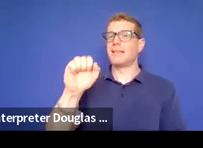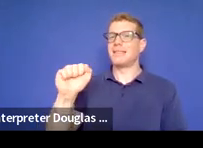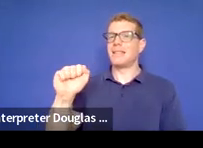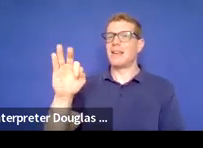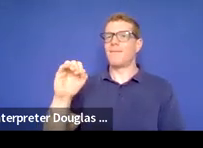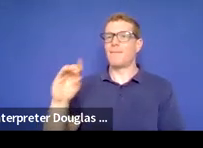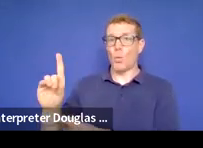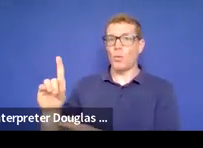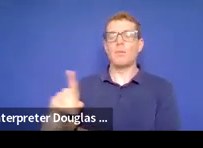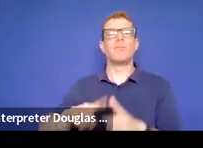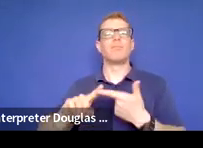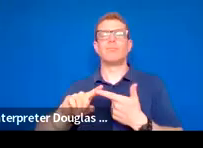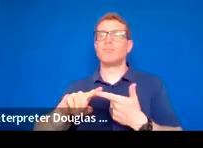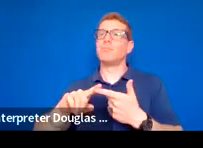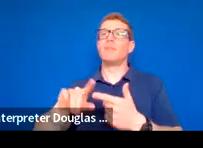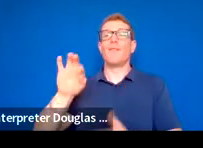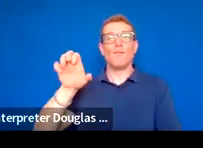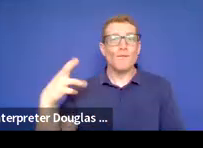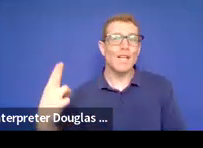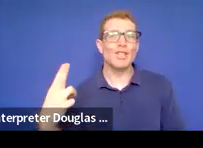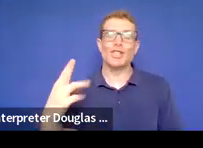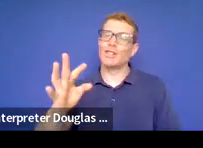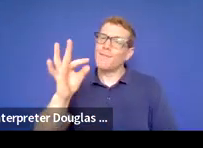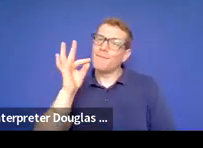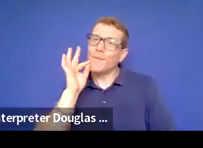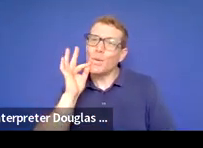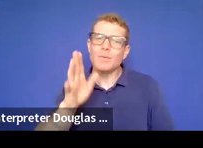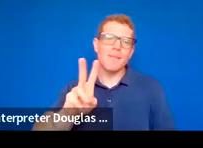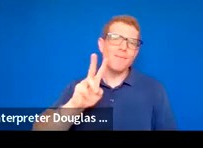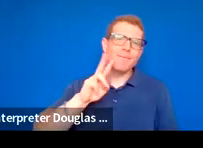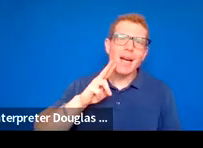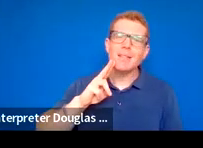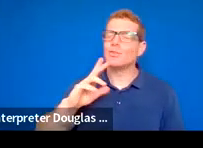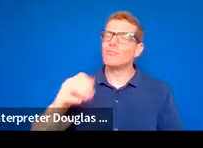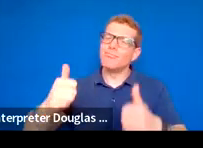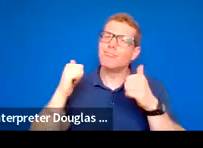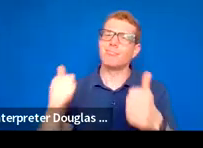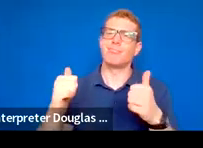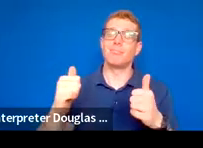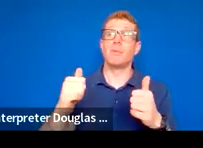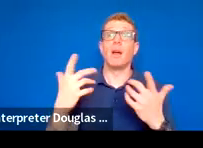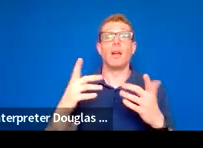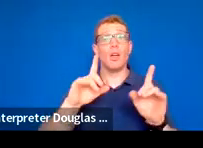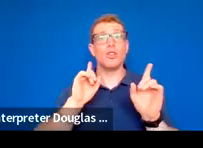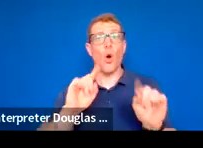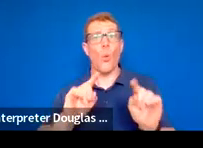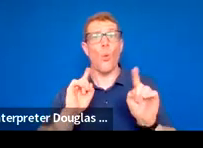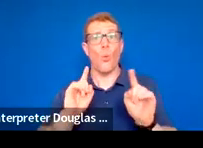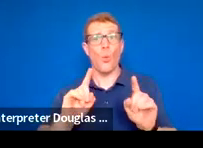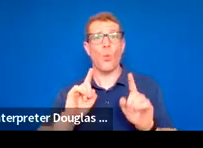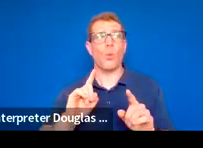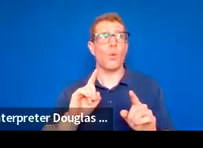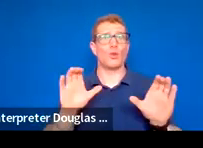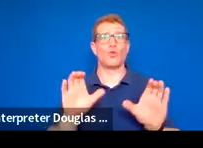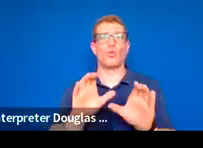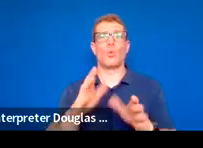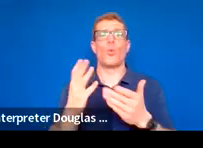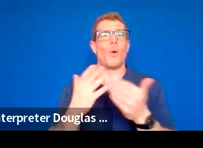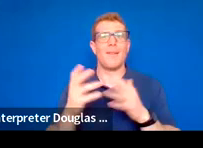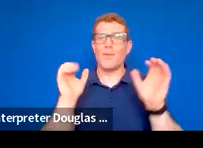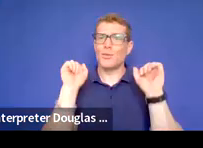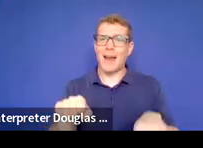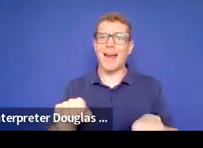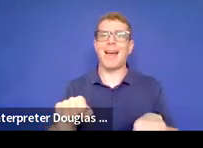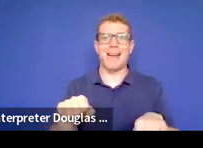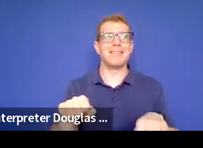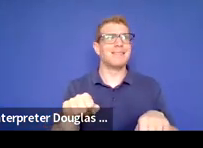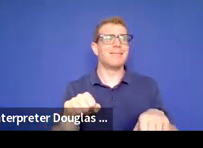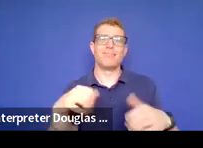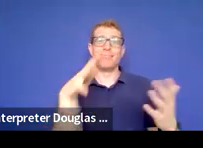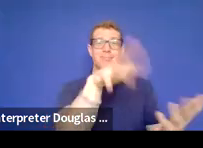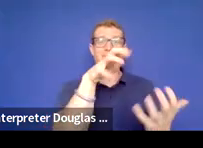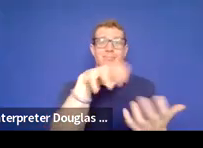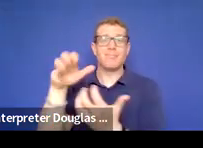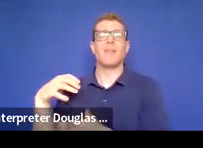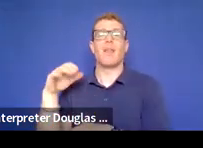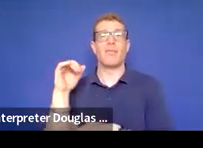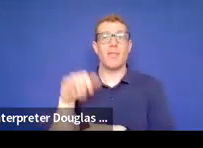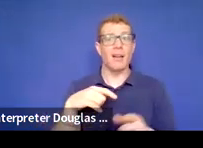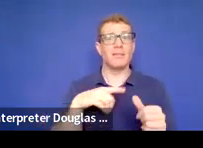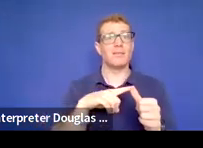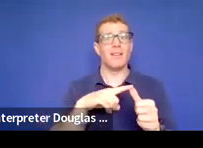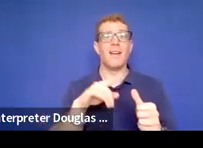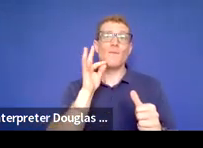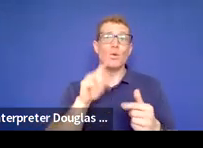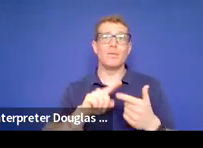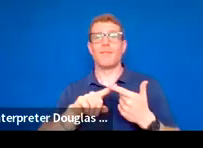We have fresh markets. Go to them. Do what you can do to get that fresh food, limit your cheese, limit your fats, and and do brain healthy.